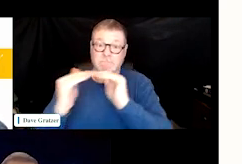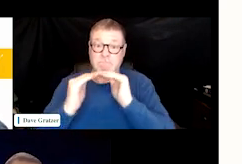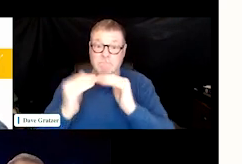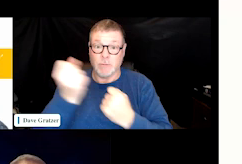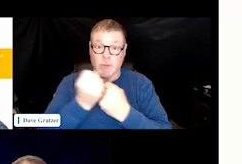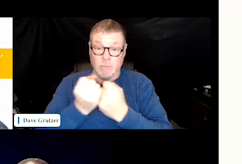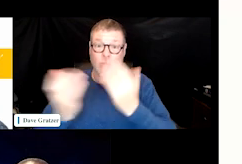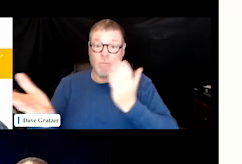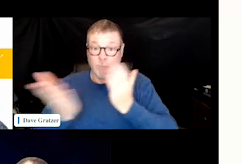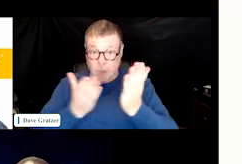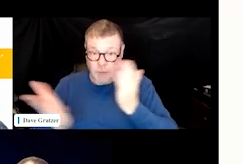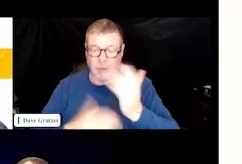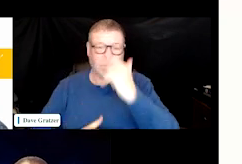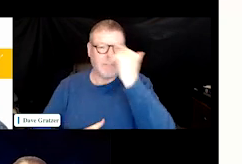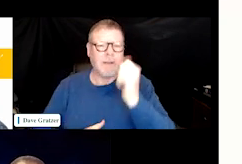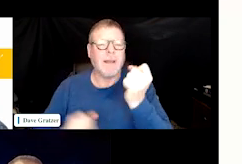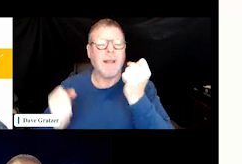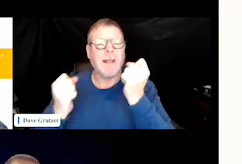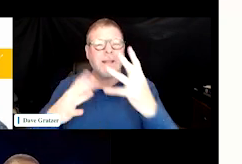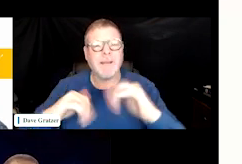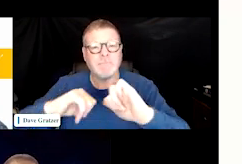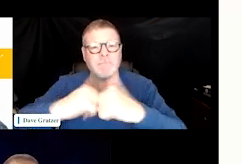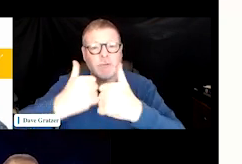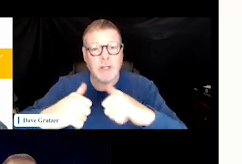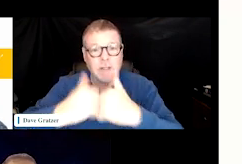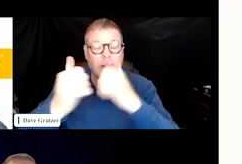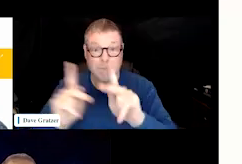because a lot of the challenges people with IDD face